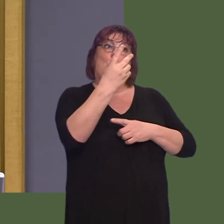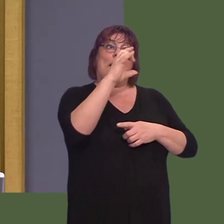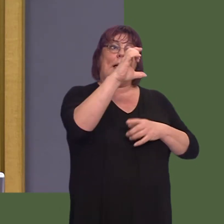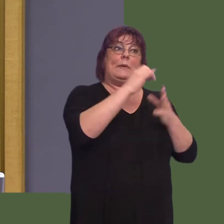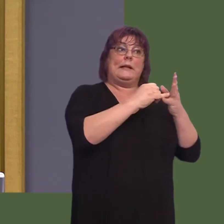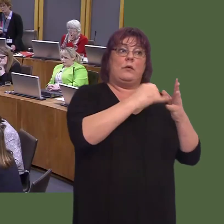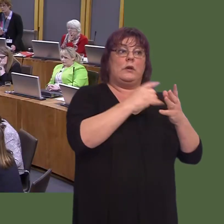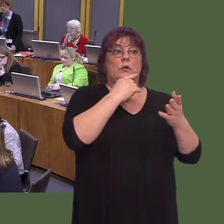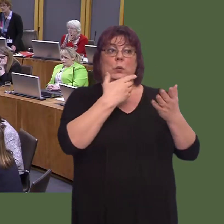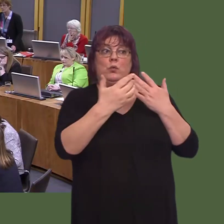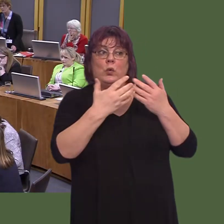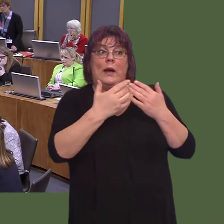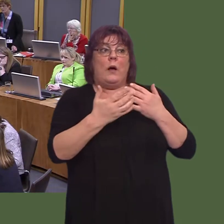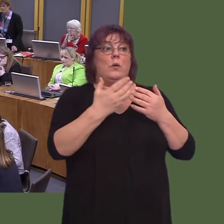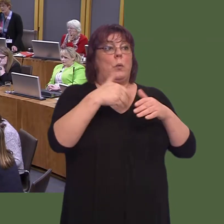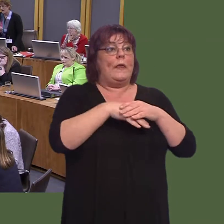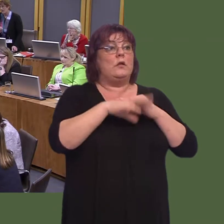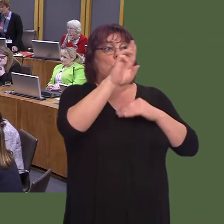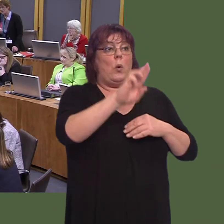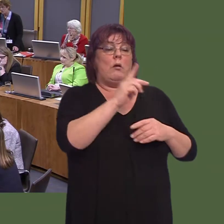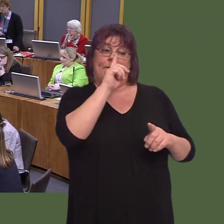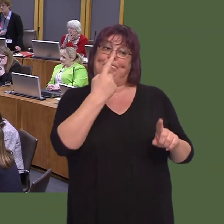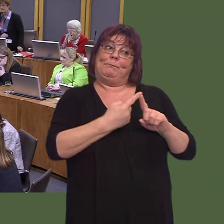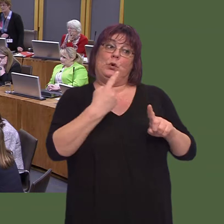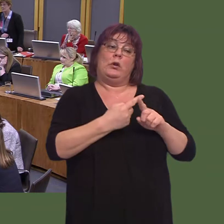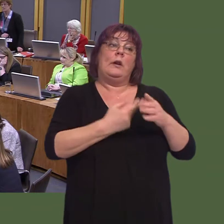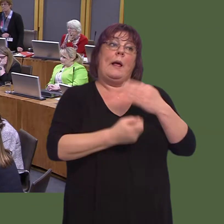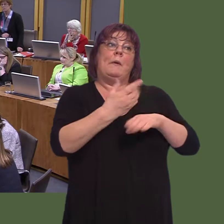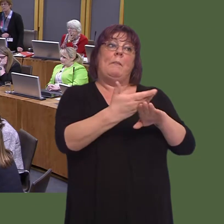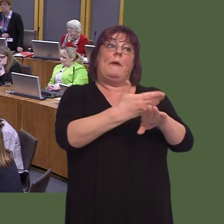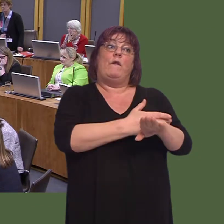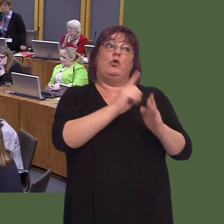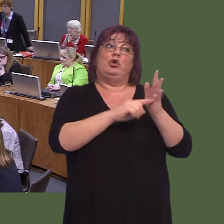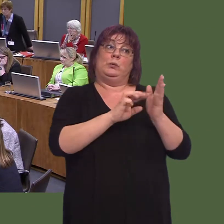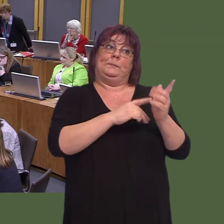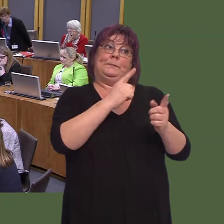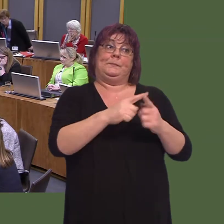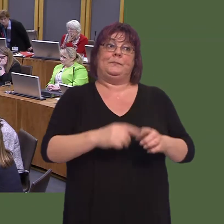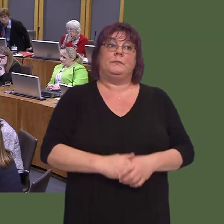Secretaries to try and sort this out. There's an urgency that it's done before June. Carwyn Jones AM: Yes.